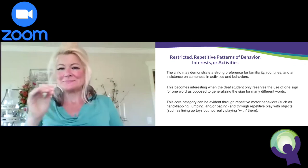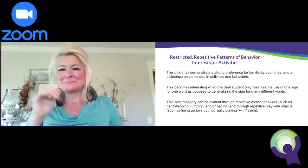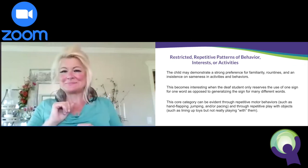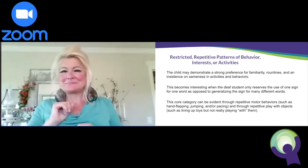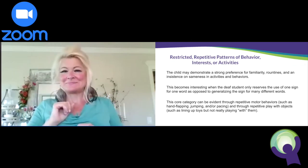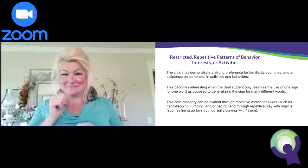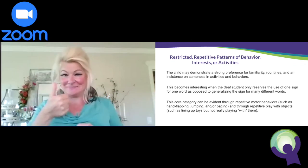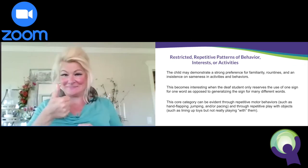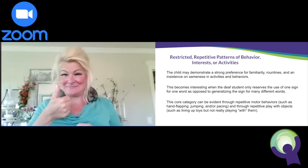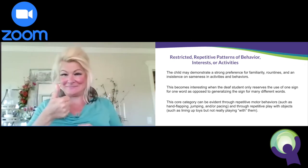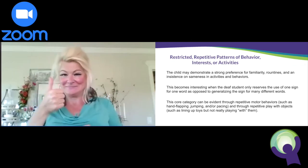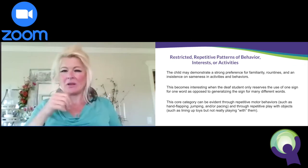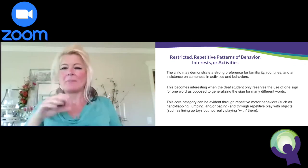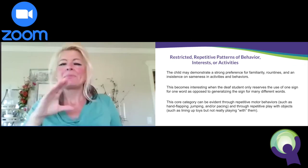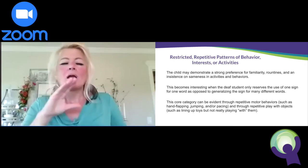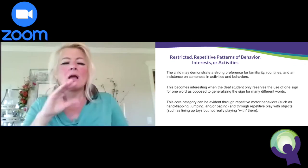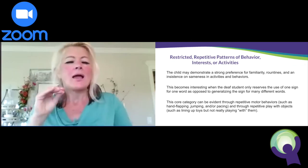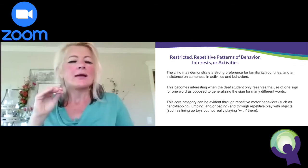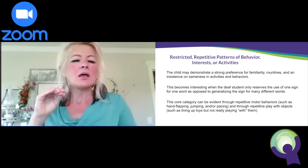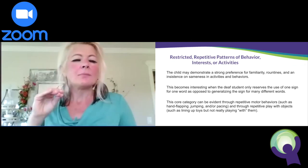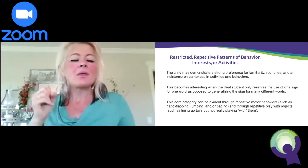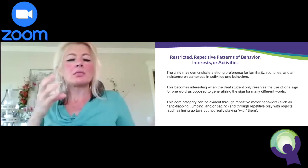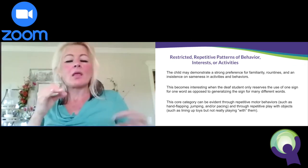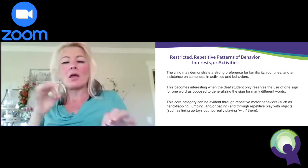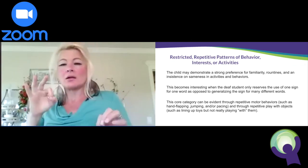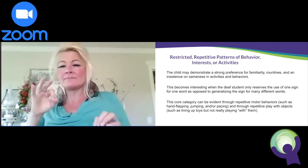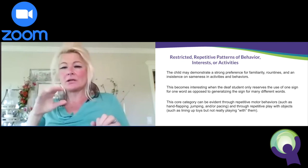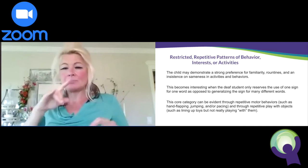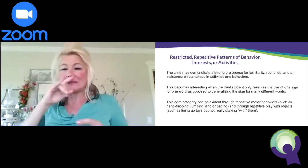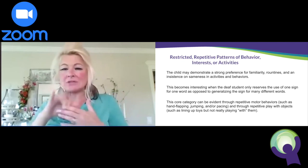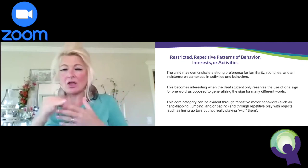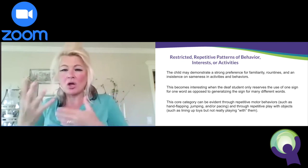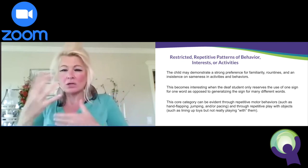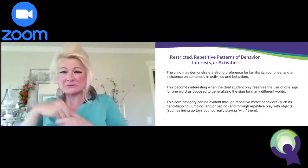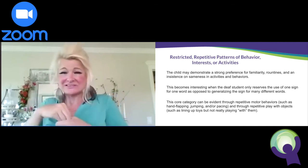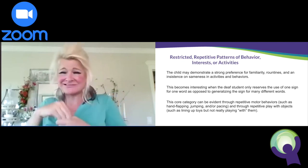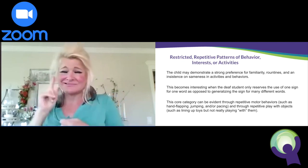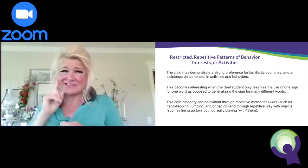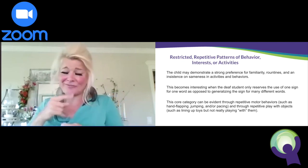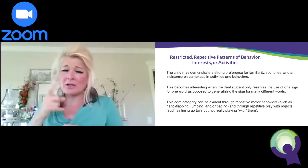considering alternatives.